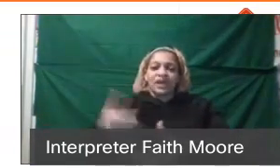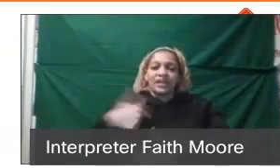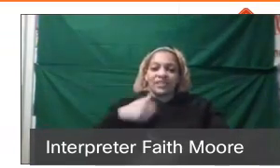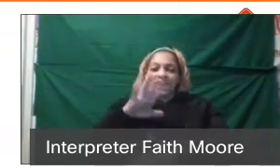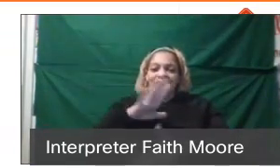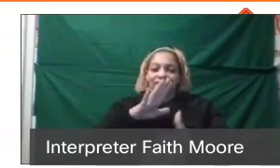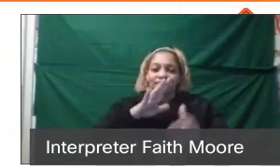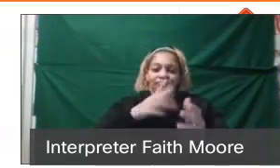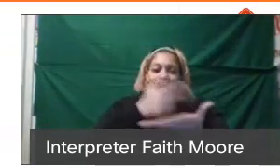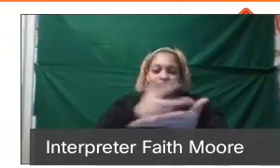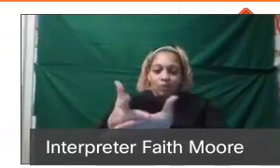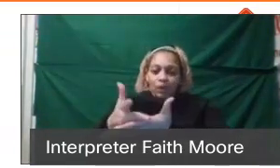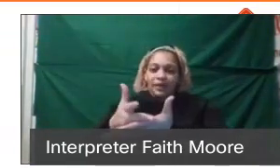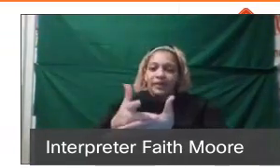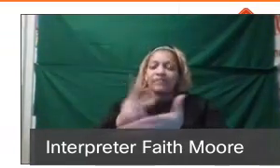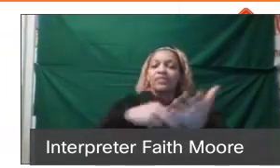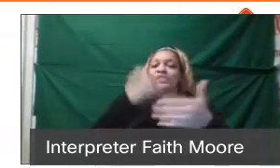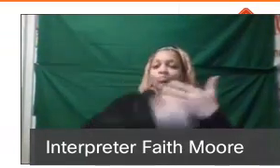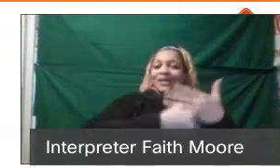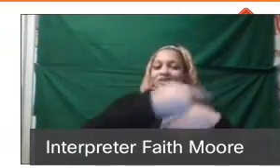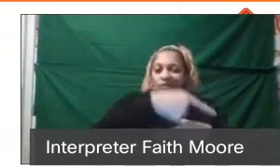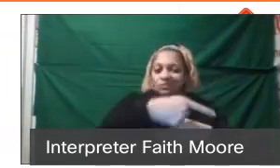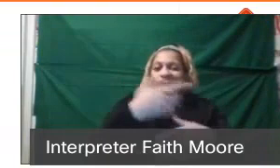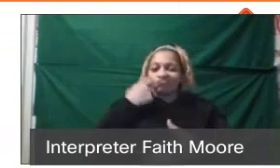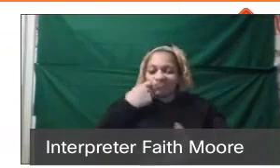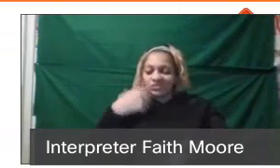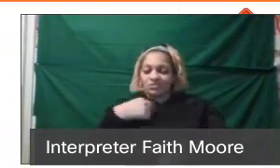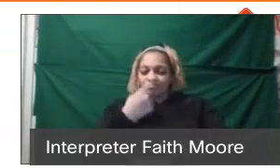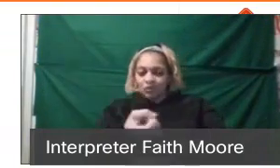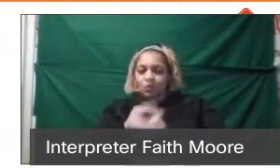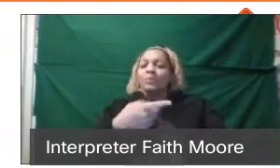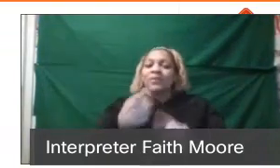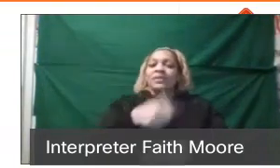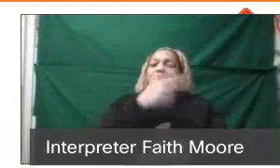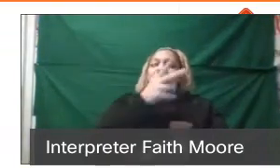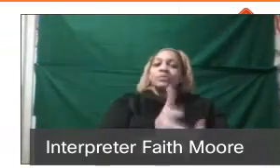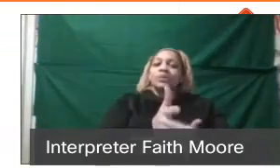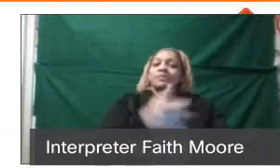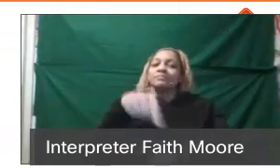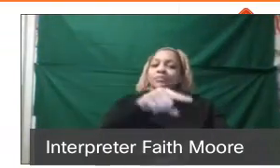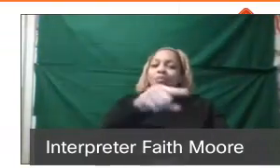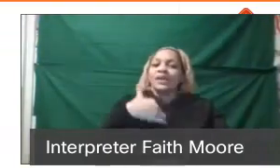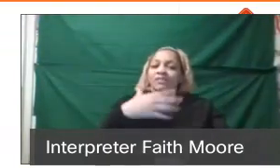However, with the addition of this parking lane. Throughout the corridor, we actually have a net change and.